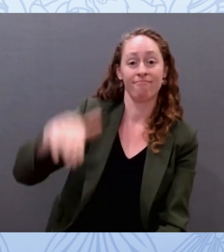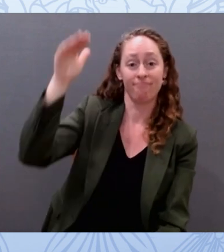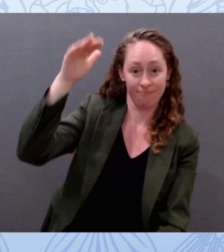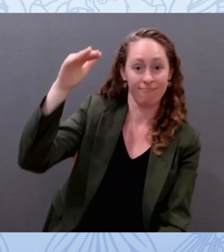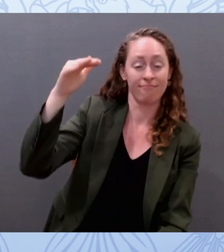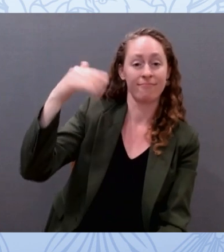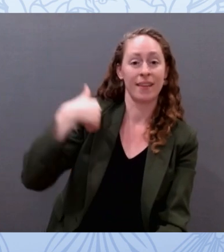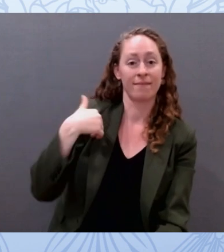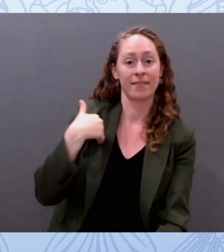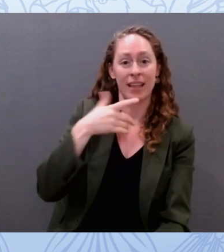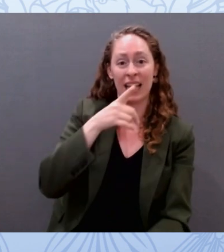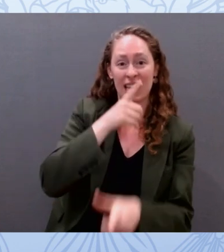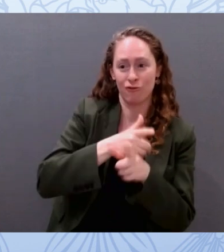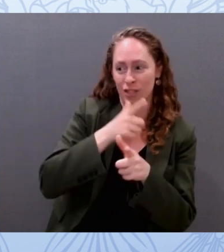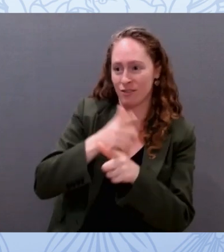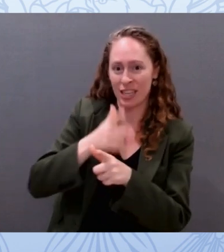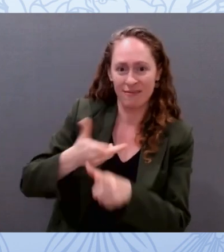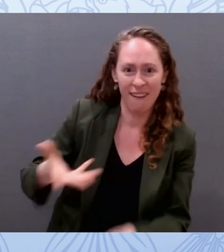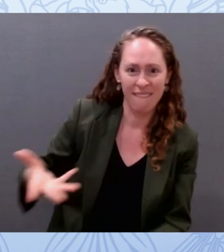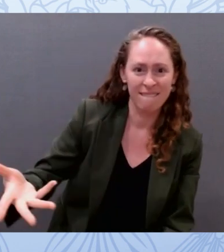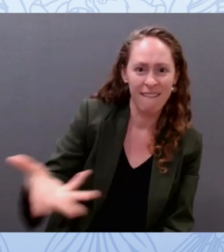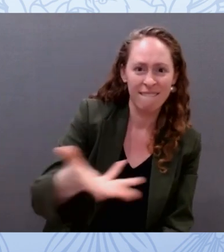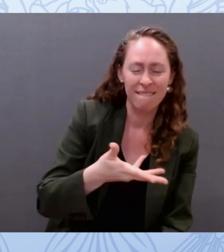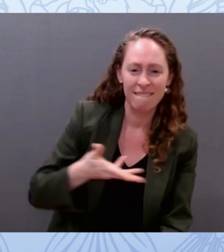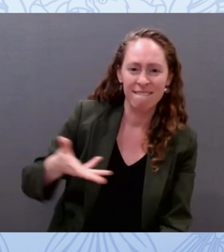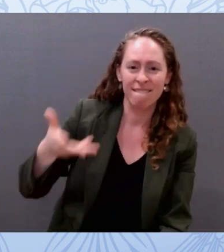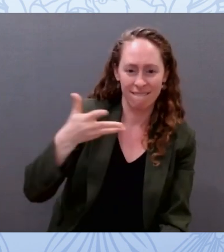and across the river from my Italian grandparents.